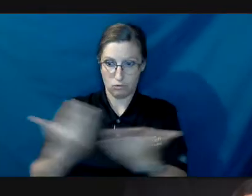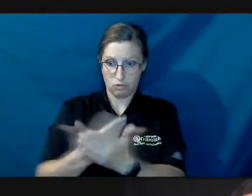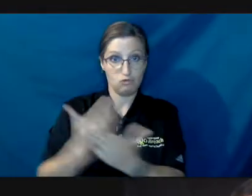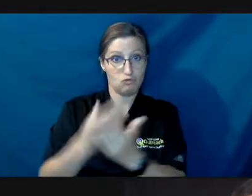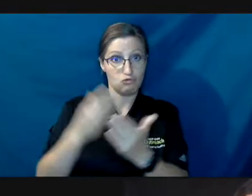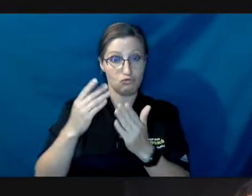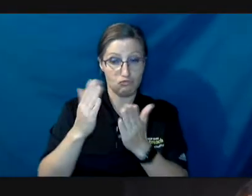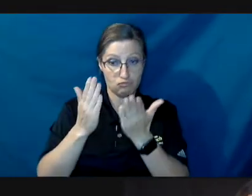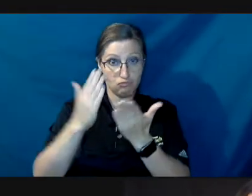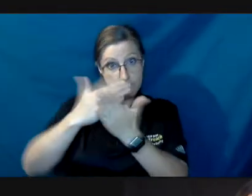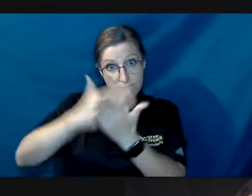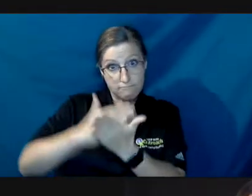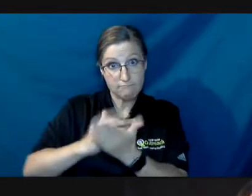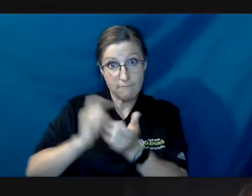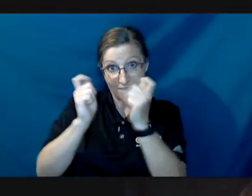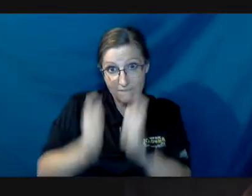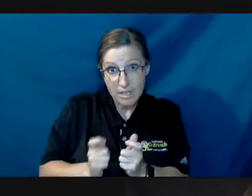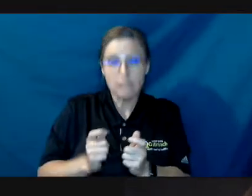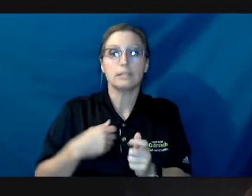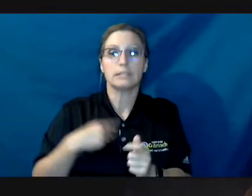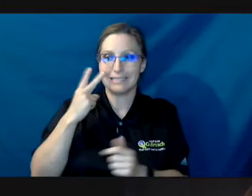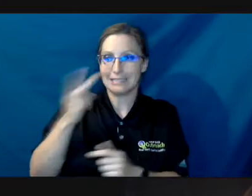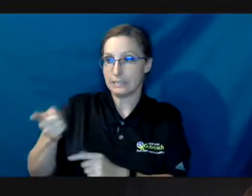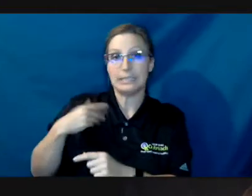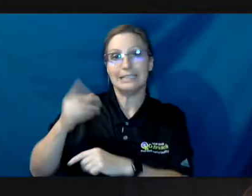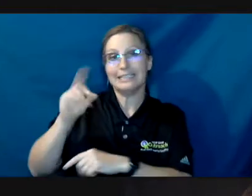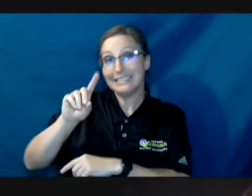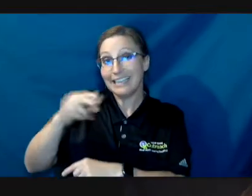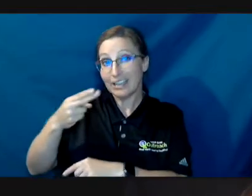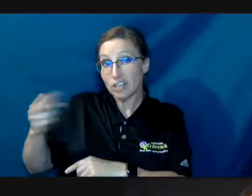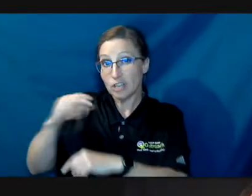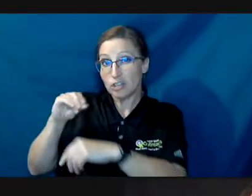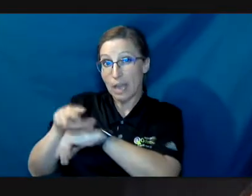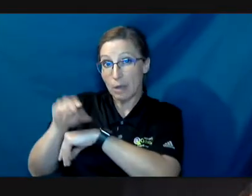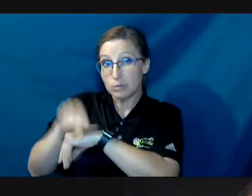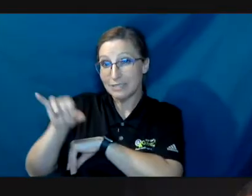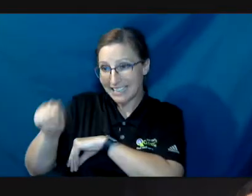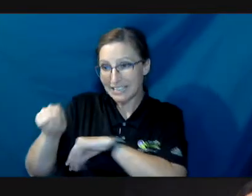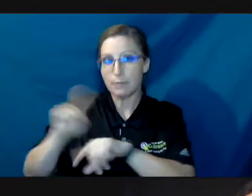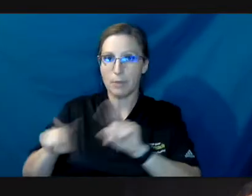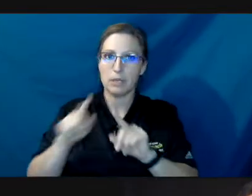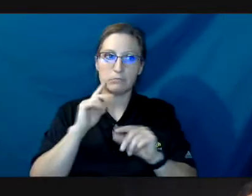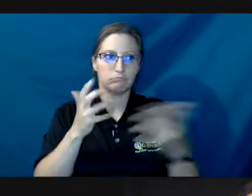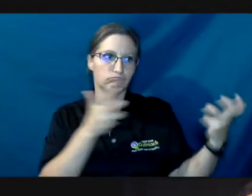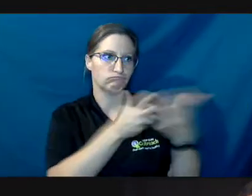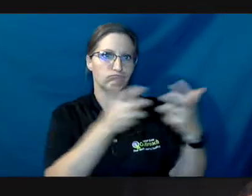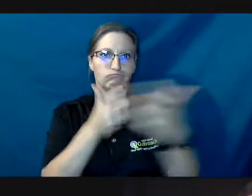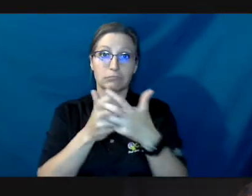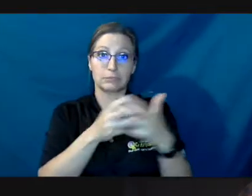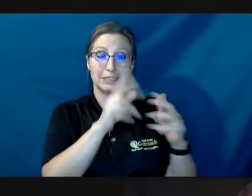come from the request of the DHH Council, but really align with state and national guidelines.